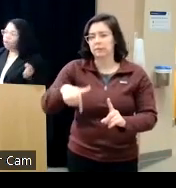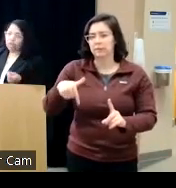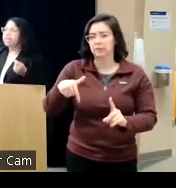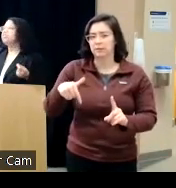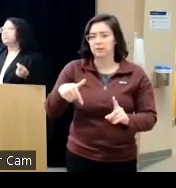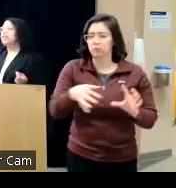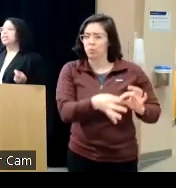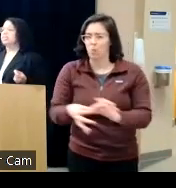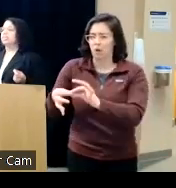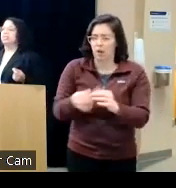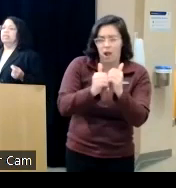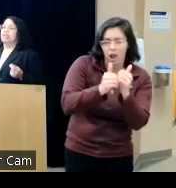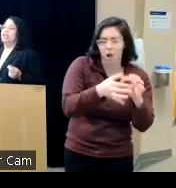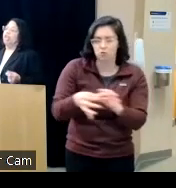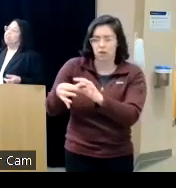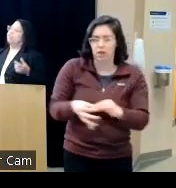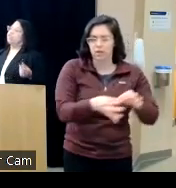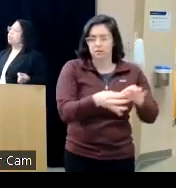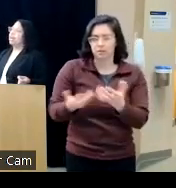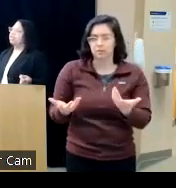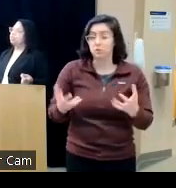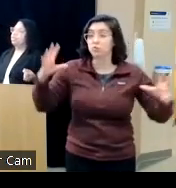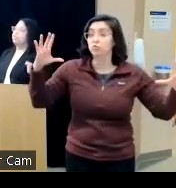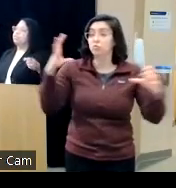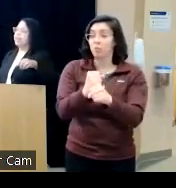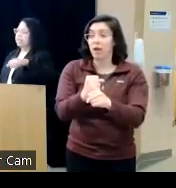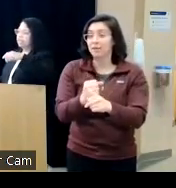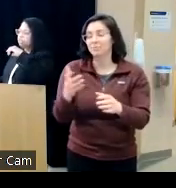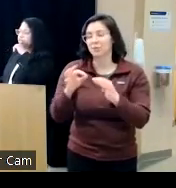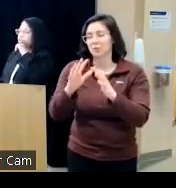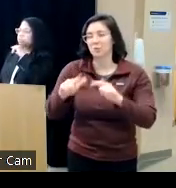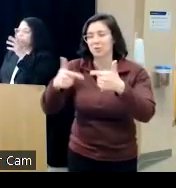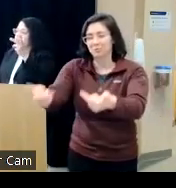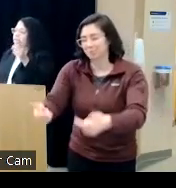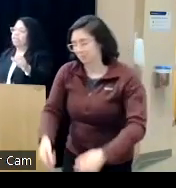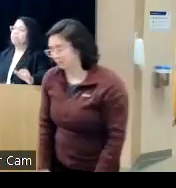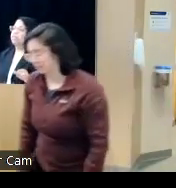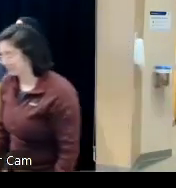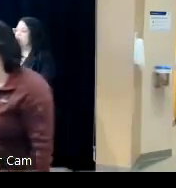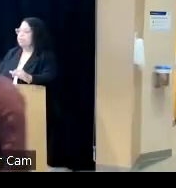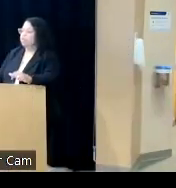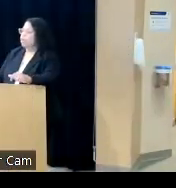correlates tell us so to summarize some of these findings clearly mental health